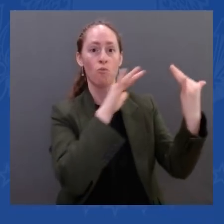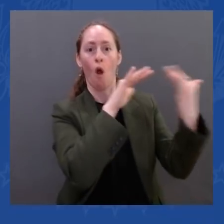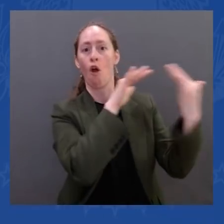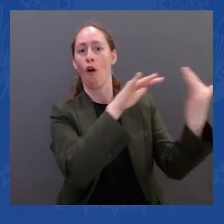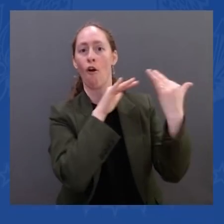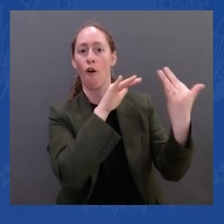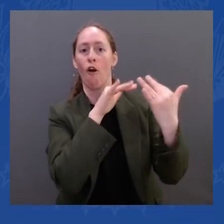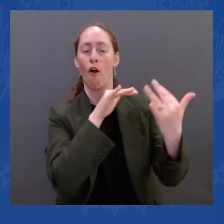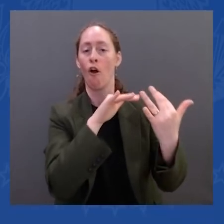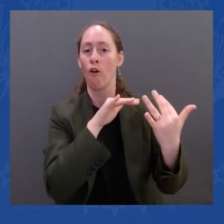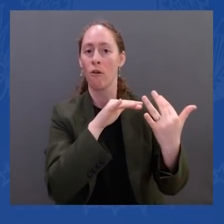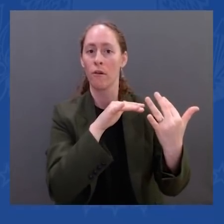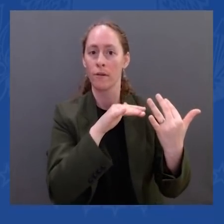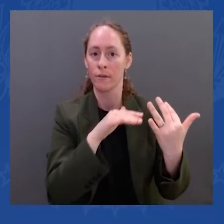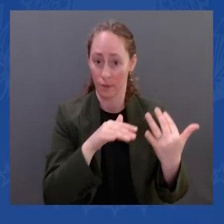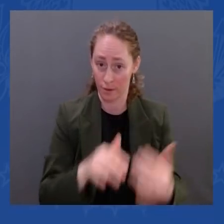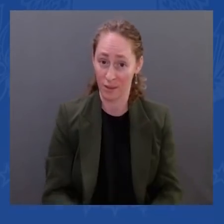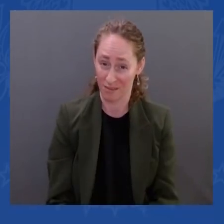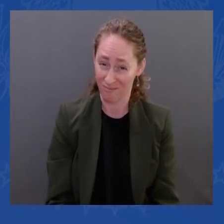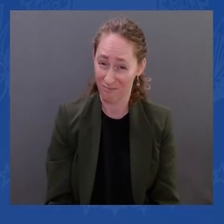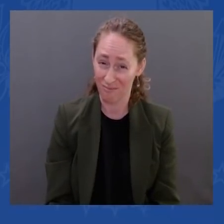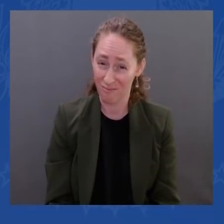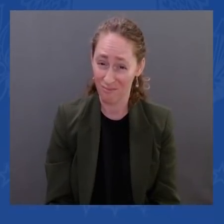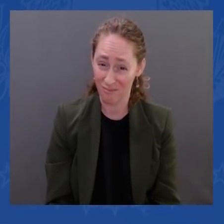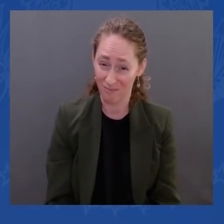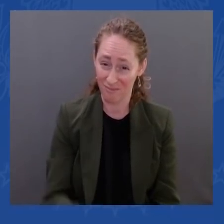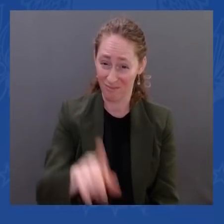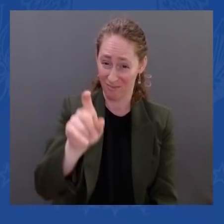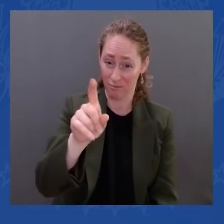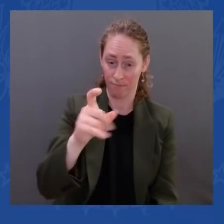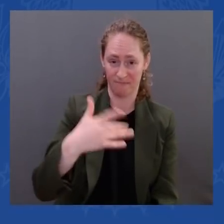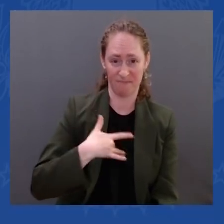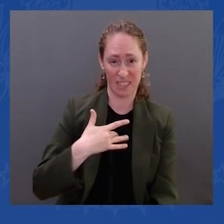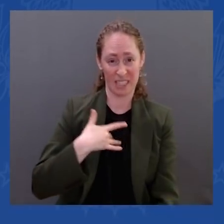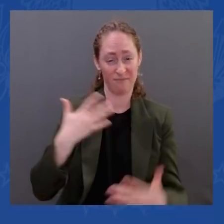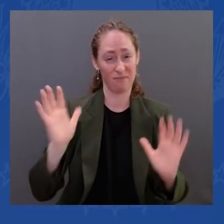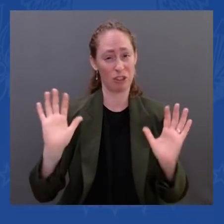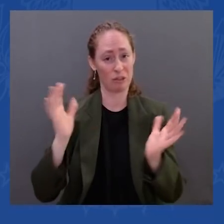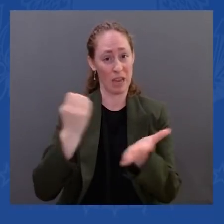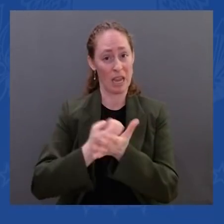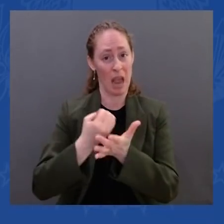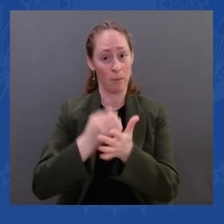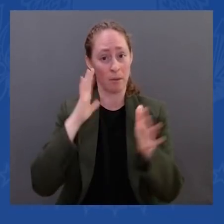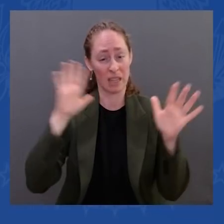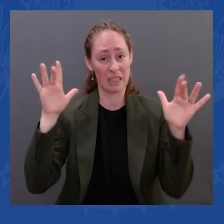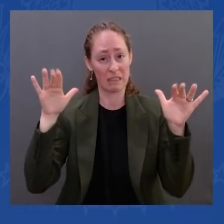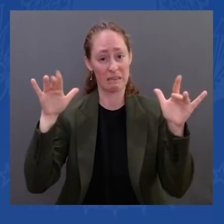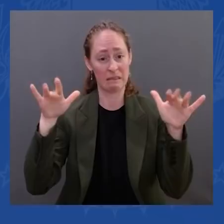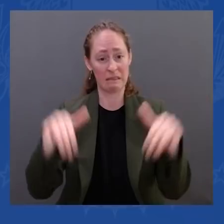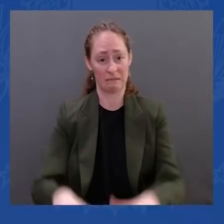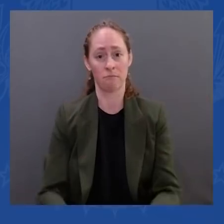President Biden: No. The Press: Why not? President Biden: Look, you're talking about